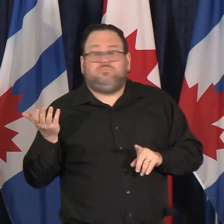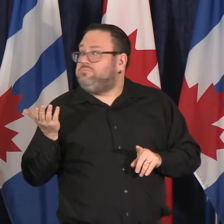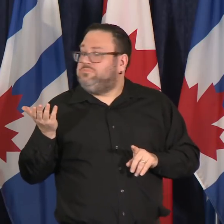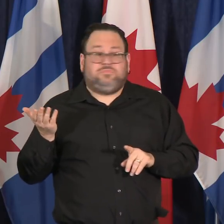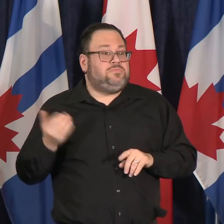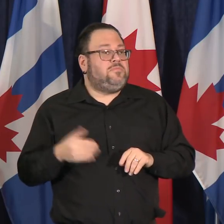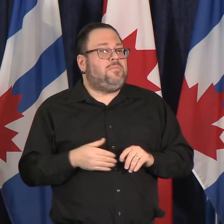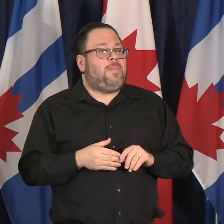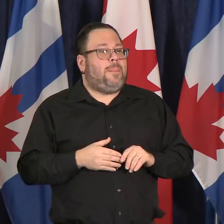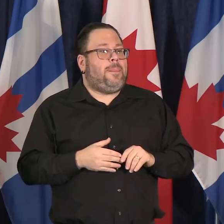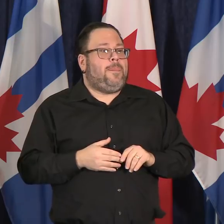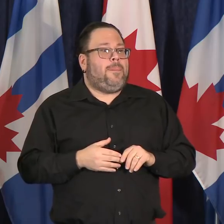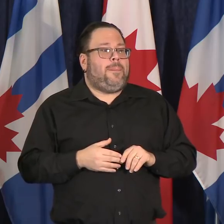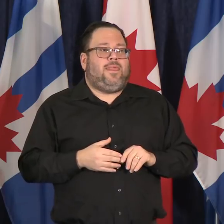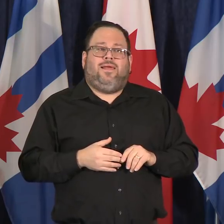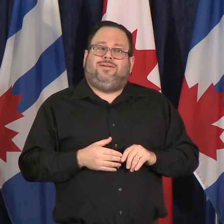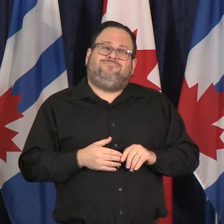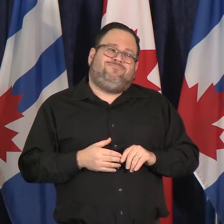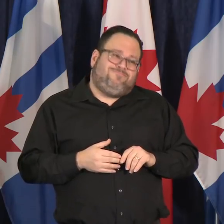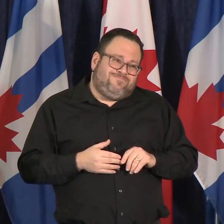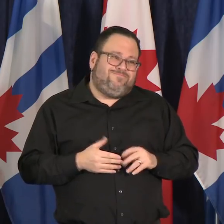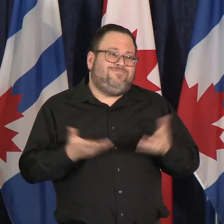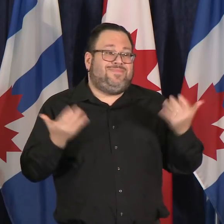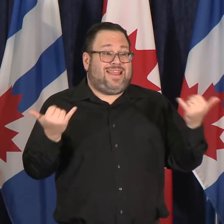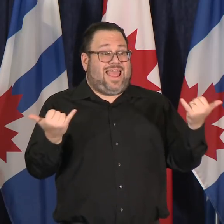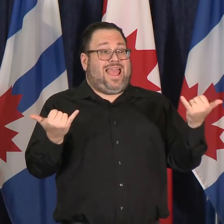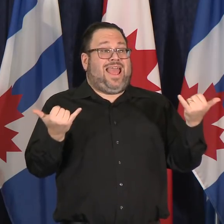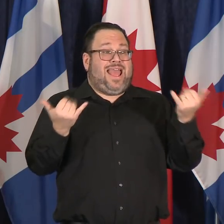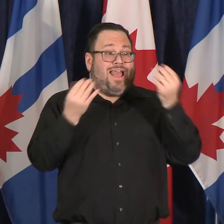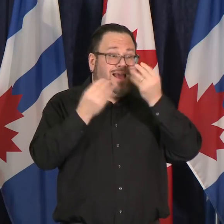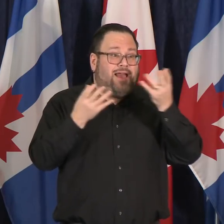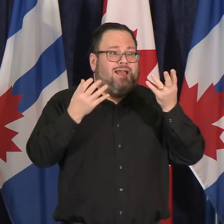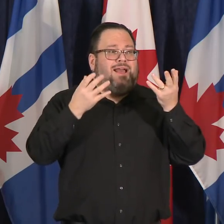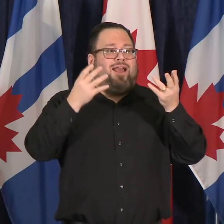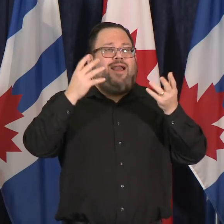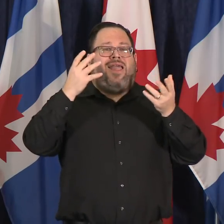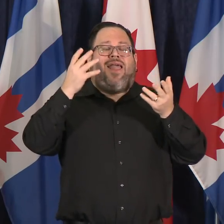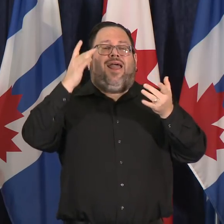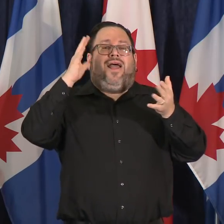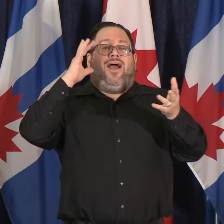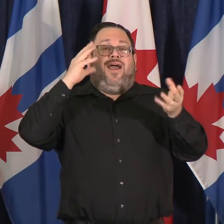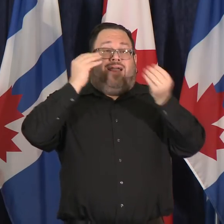story until the end that's when you actually are able to tell the complete